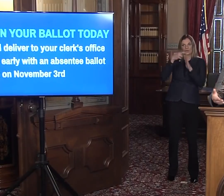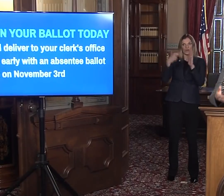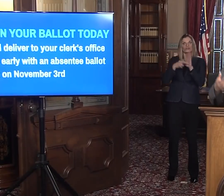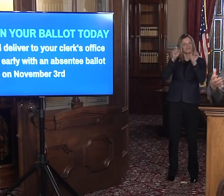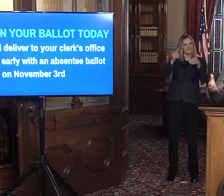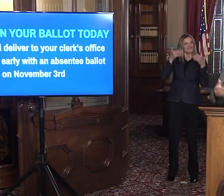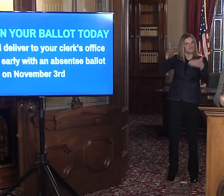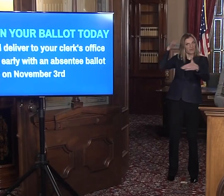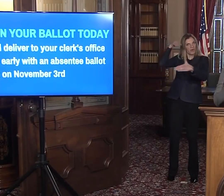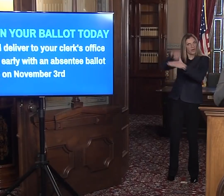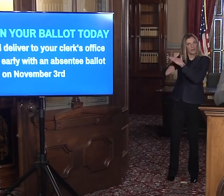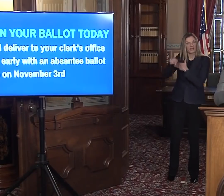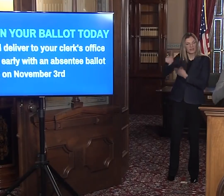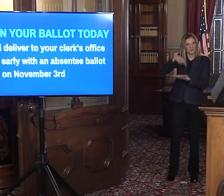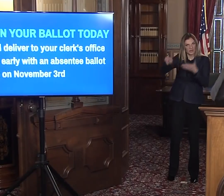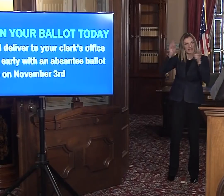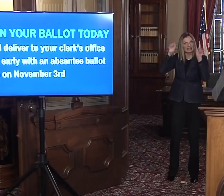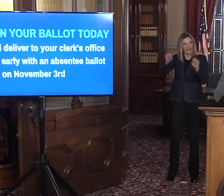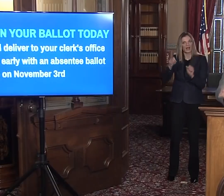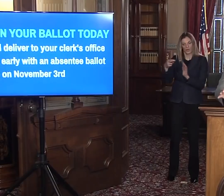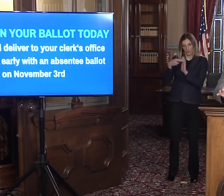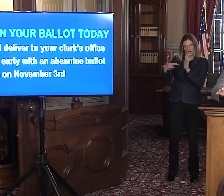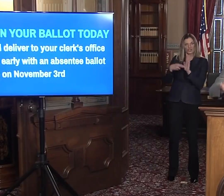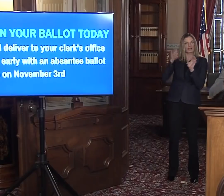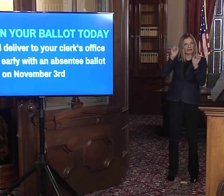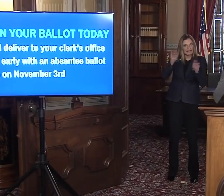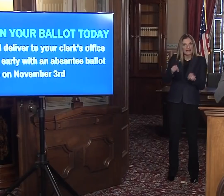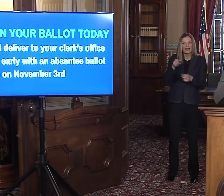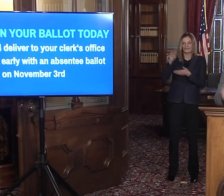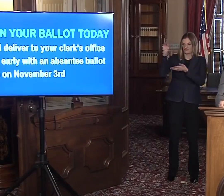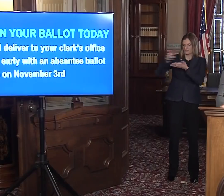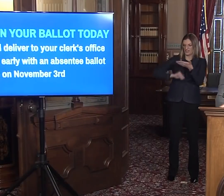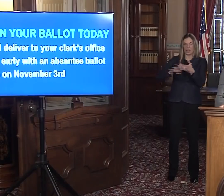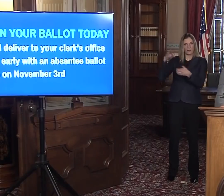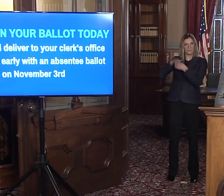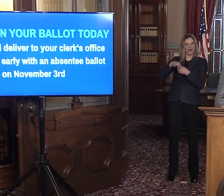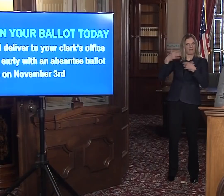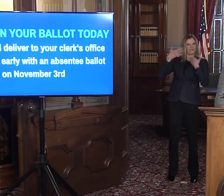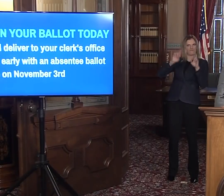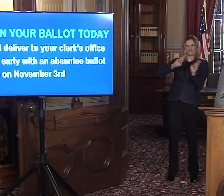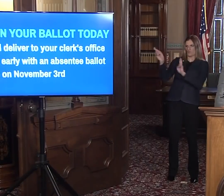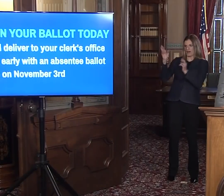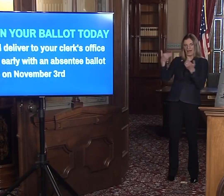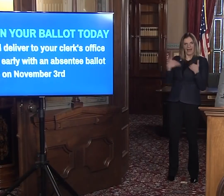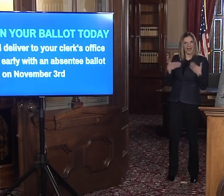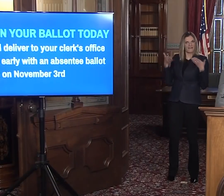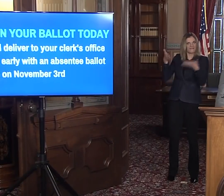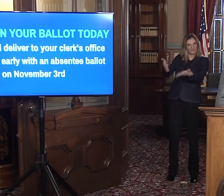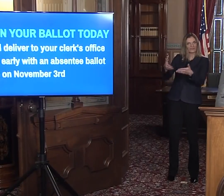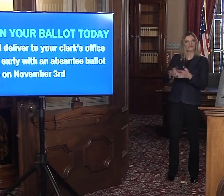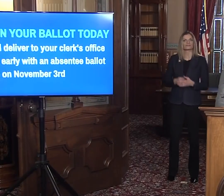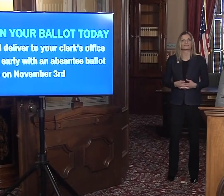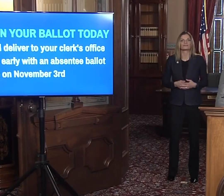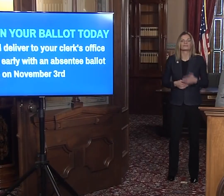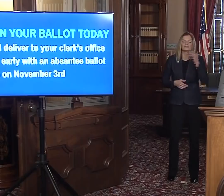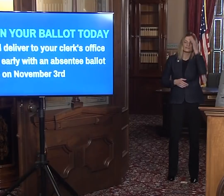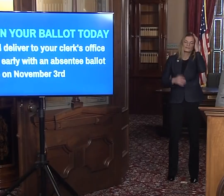PERSON. IF YOU HAVEN'T REGISTERED BUT YOU WANT TO PARTICIPATE, GO IN PERSON THIS WEEK.